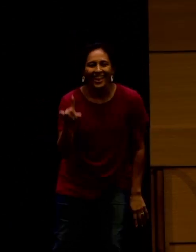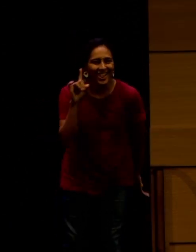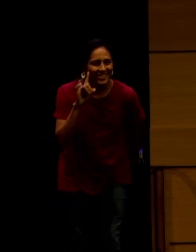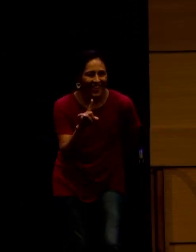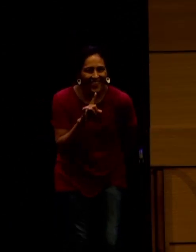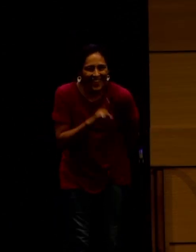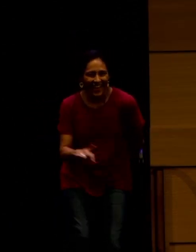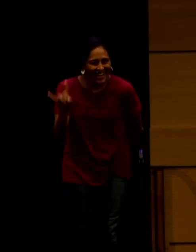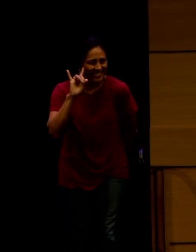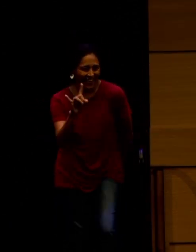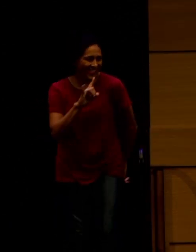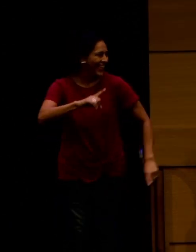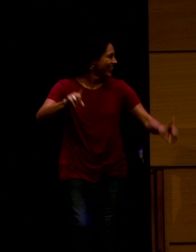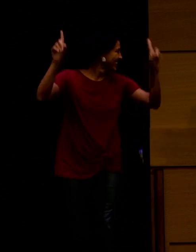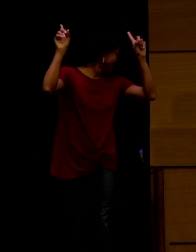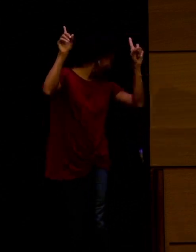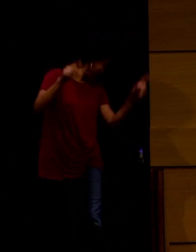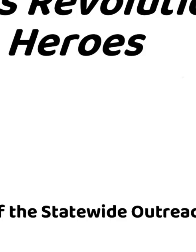to be sordo, sordo. Watch.